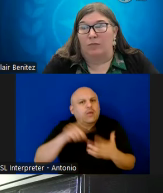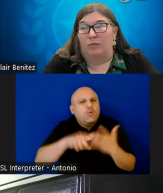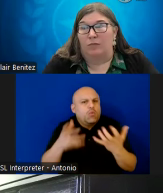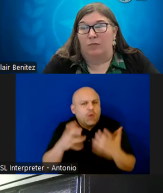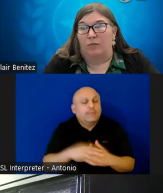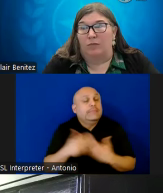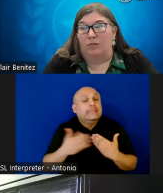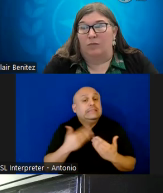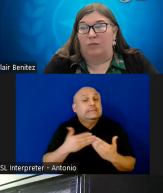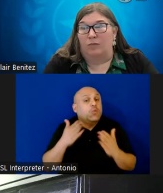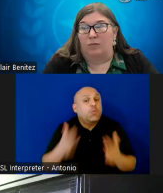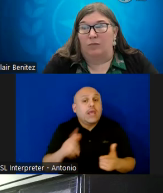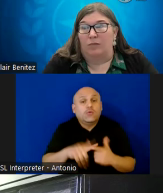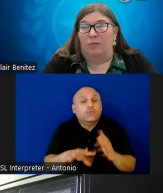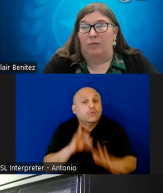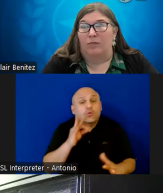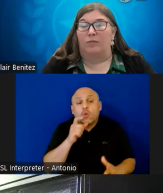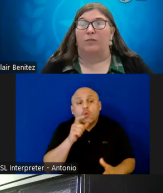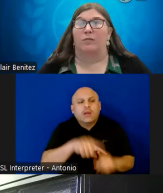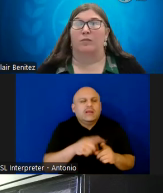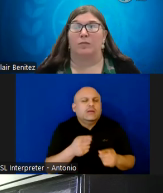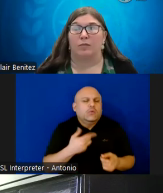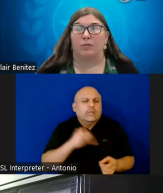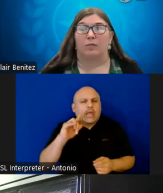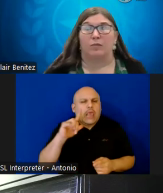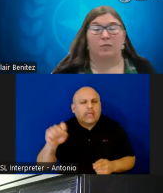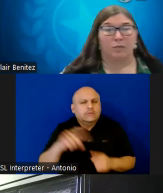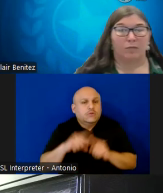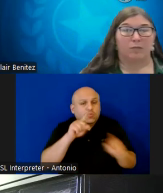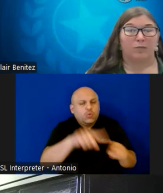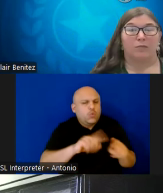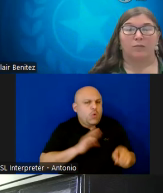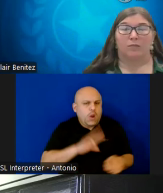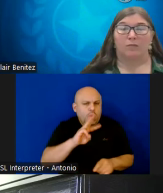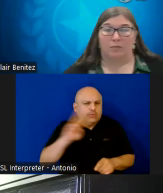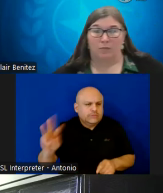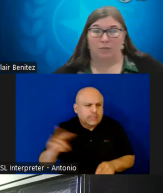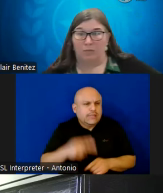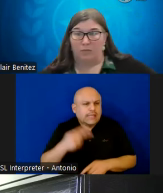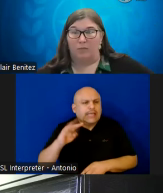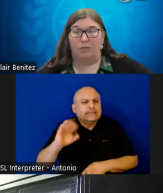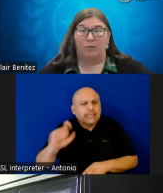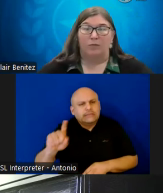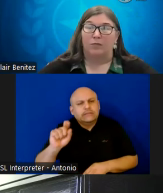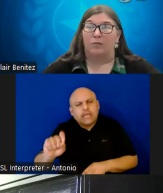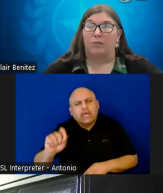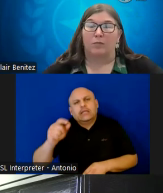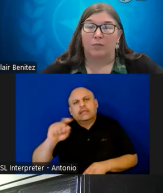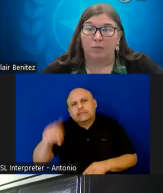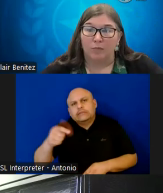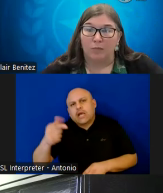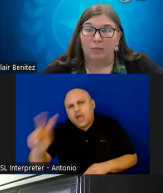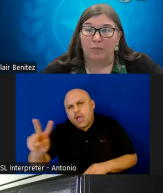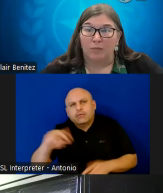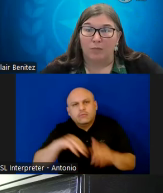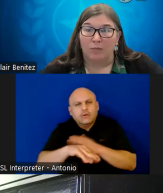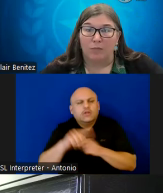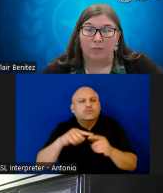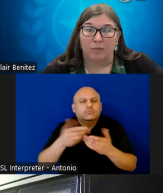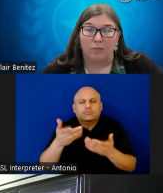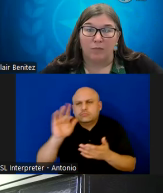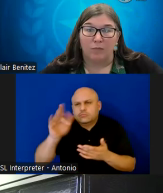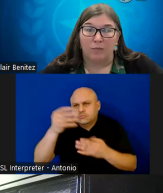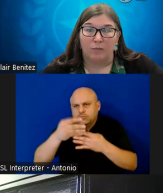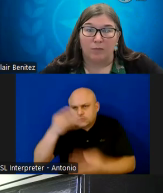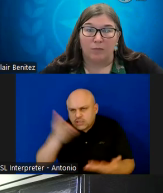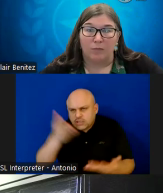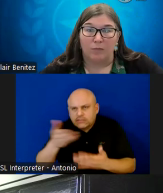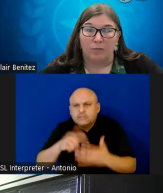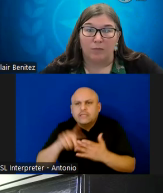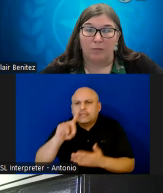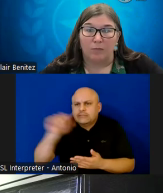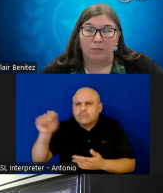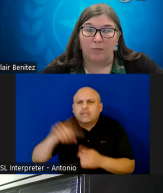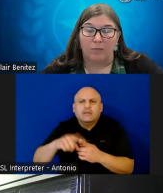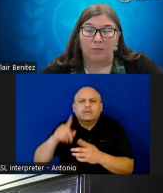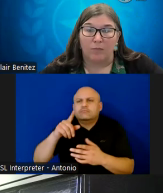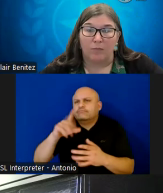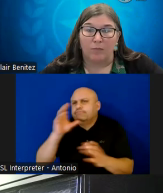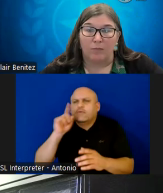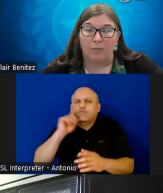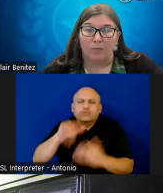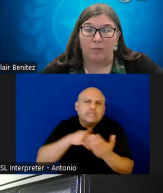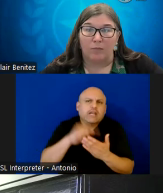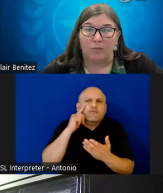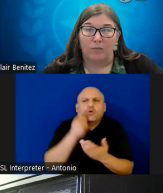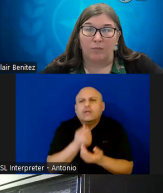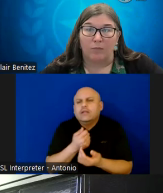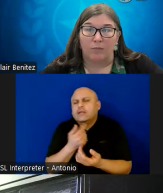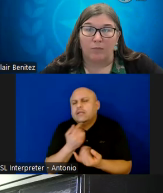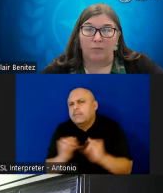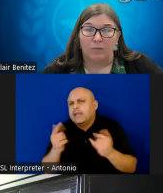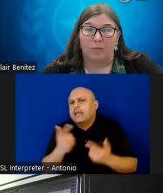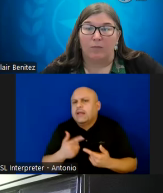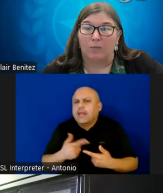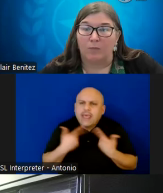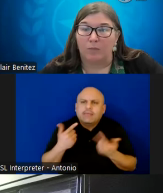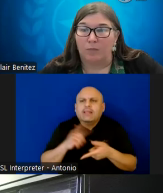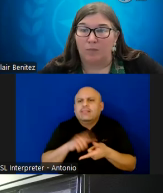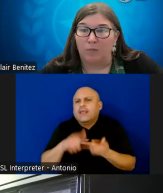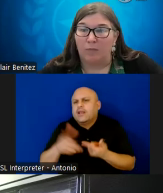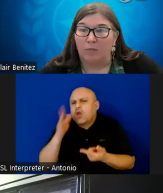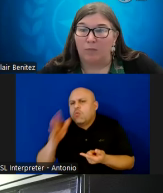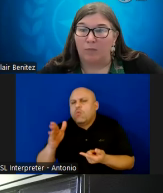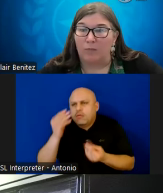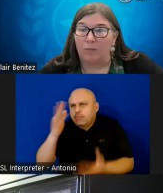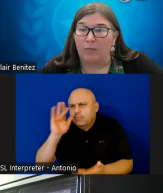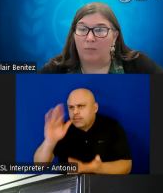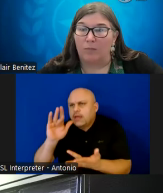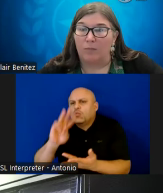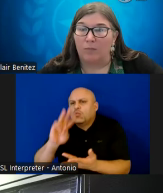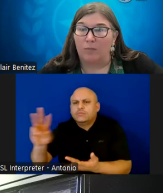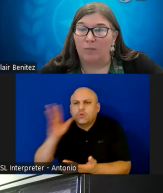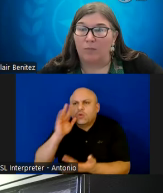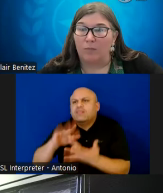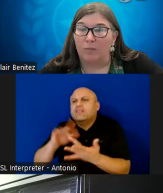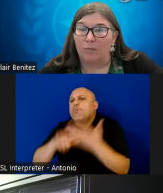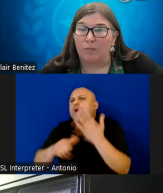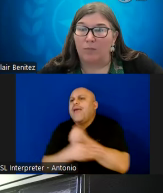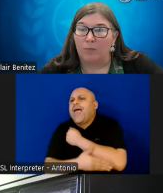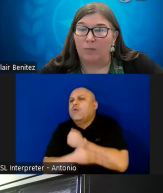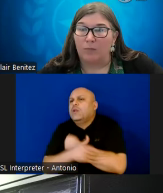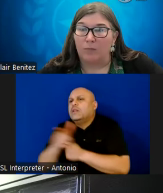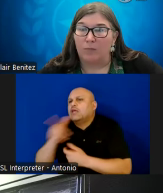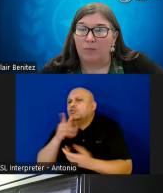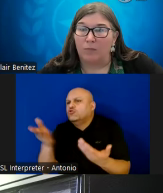The easiest path to locate a Center for Independent Living is to go to our website, which is HHS.texas.gov, you go to services and select disability, you'll go down and find all of our Centers for Independent Living that page will give you their contact information as well as the counties that they serve.